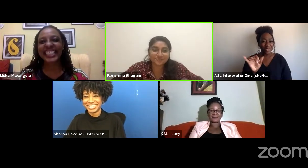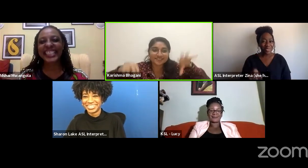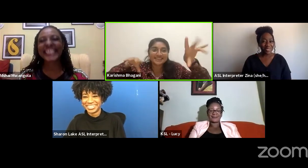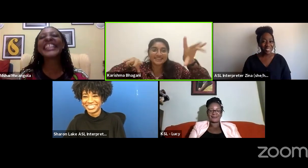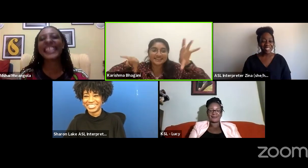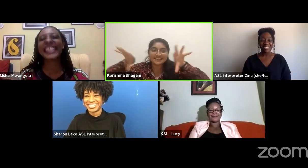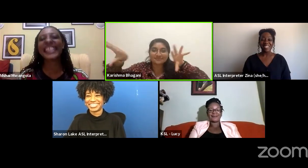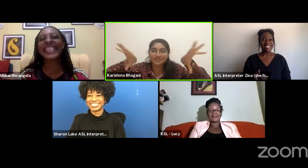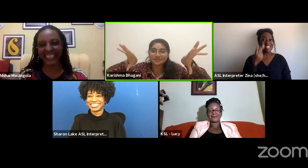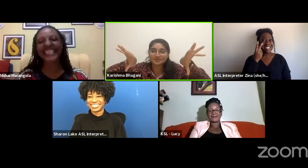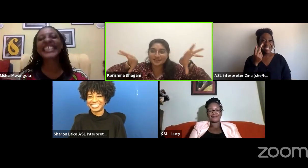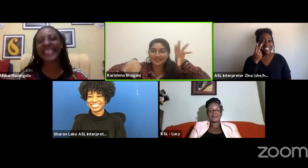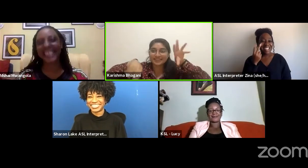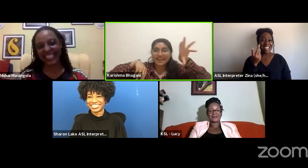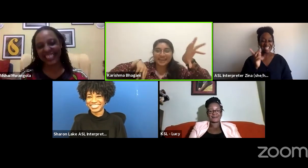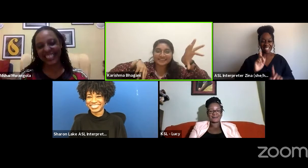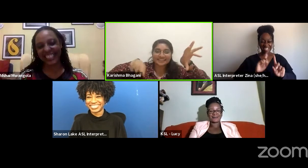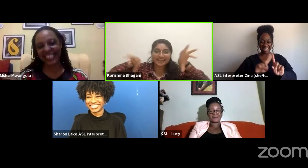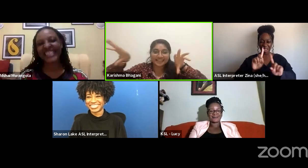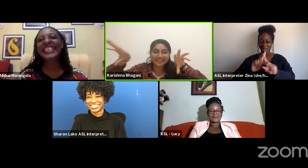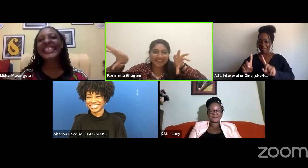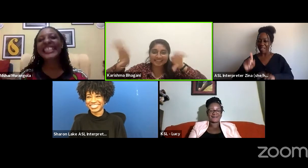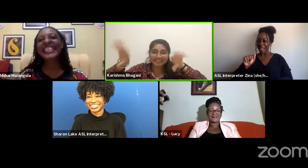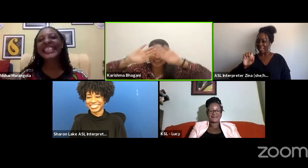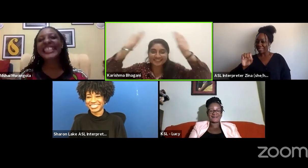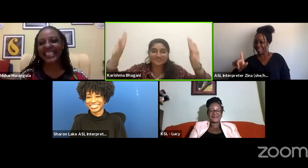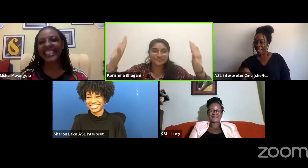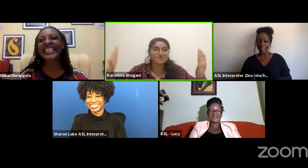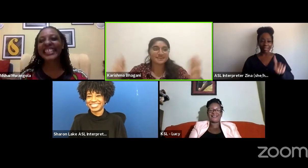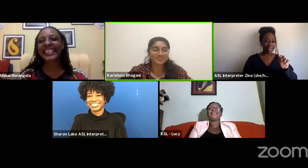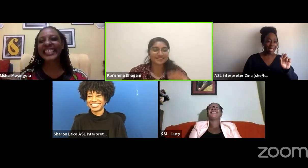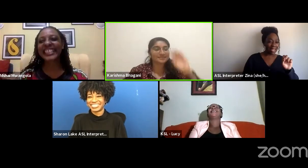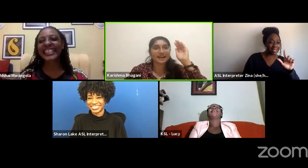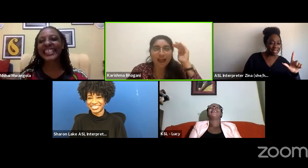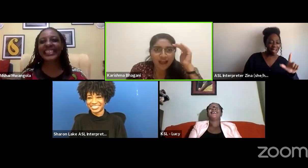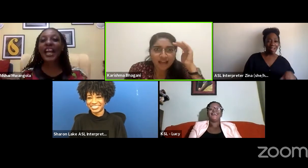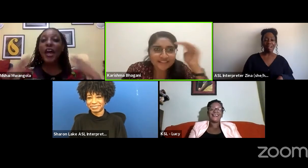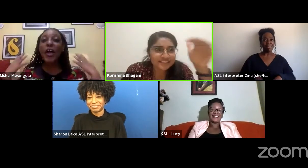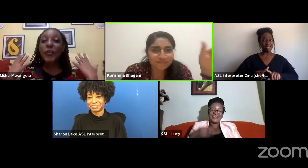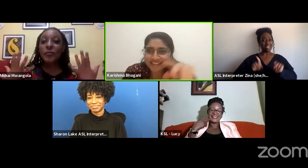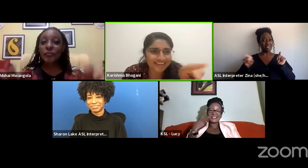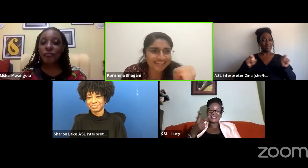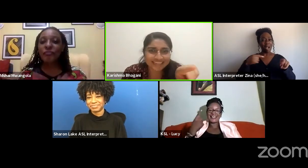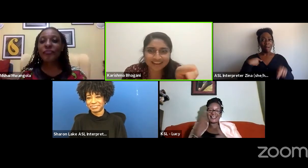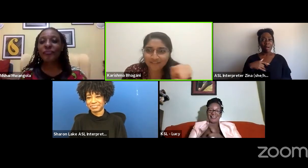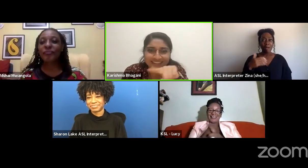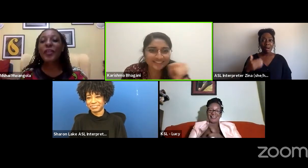just seeing the difference between ASL and KSL is, to me, just I'm like, this is fascinating.